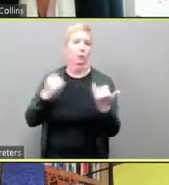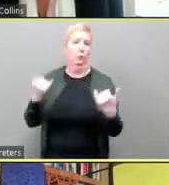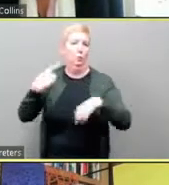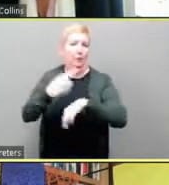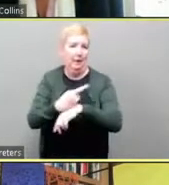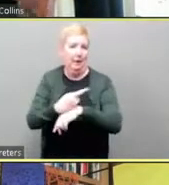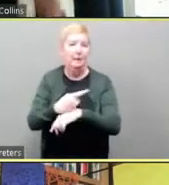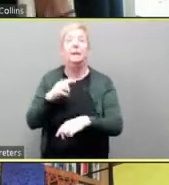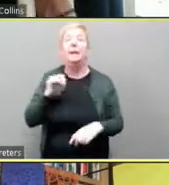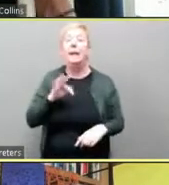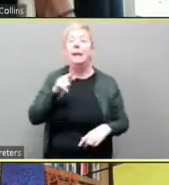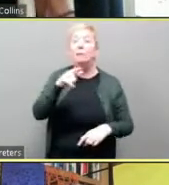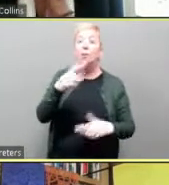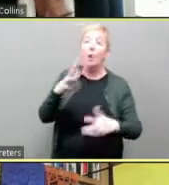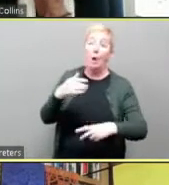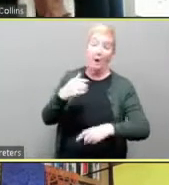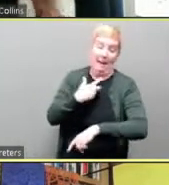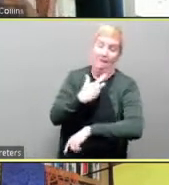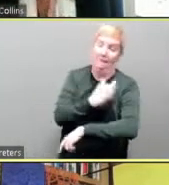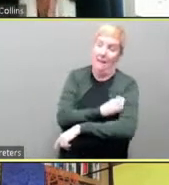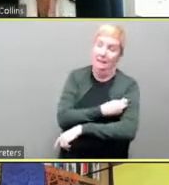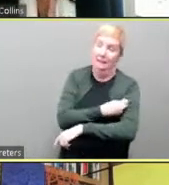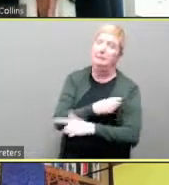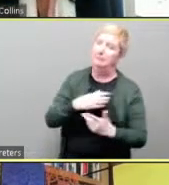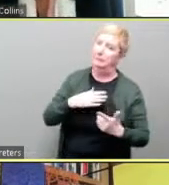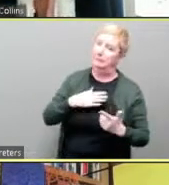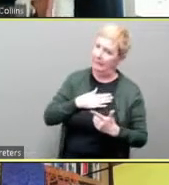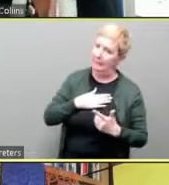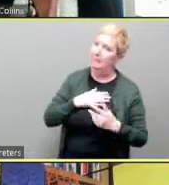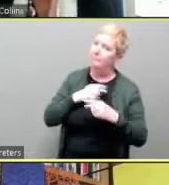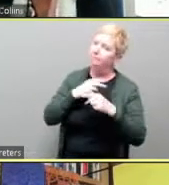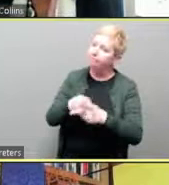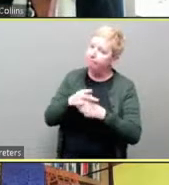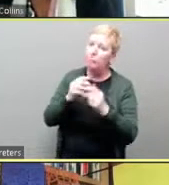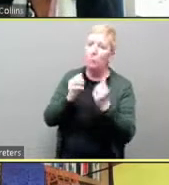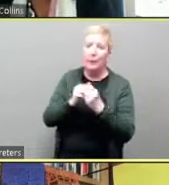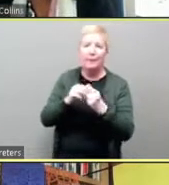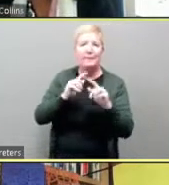variants that resist treatments and are spreading more rapidly. Do not give up